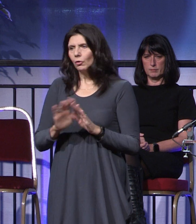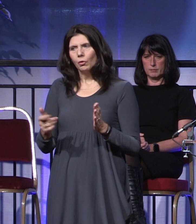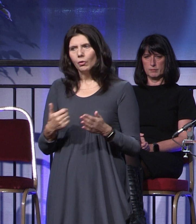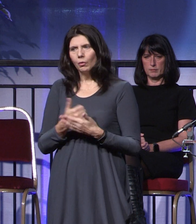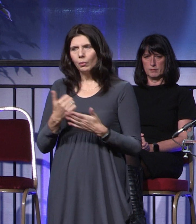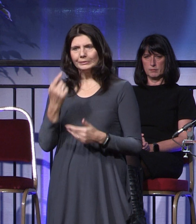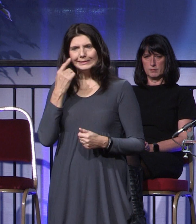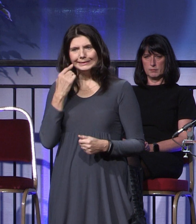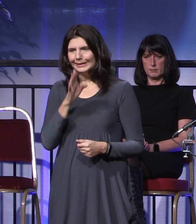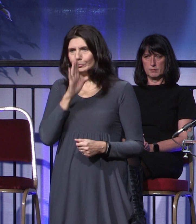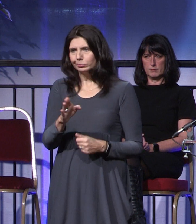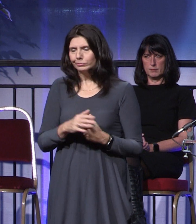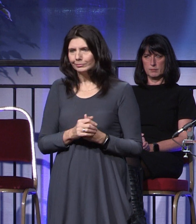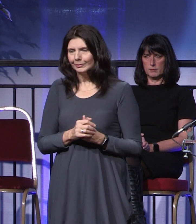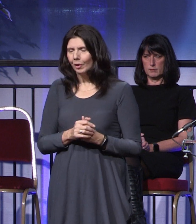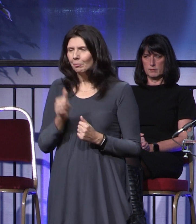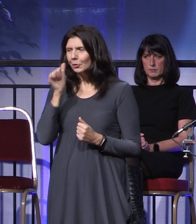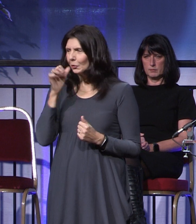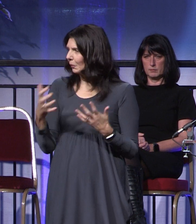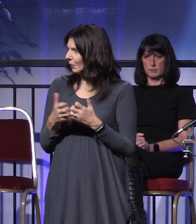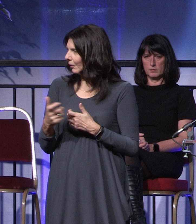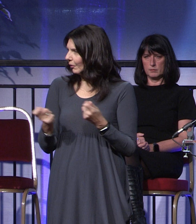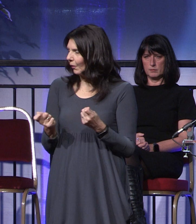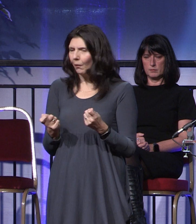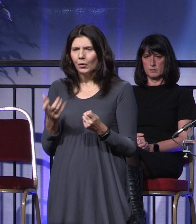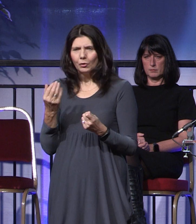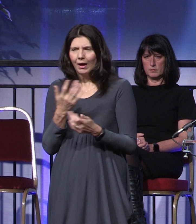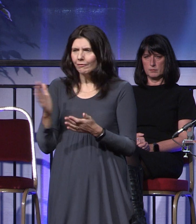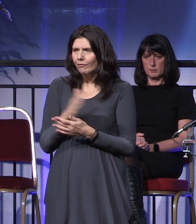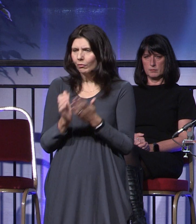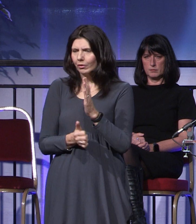but during your studies you have acquired a toolkit that will help you to